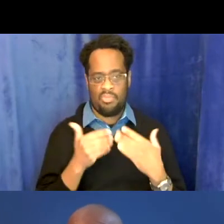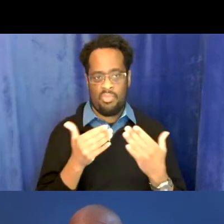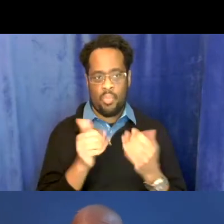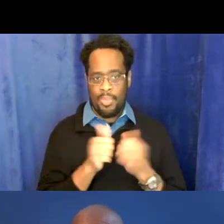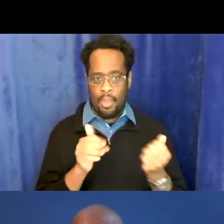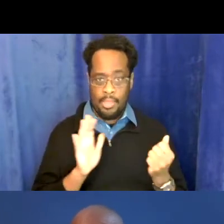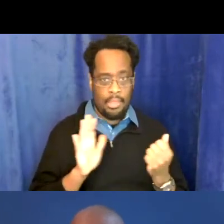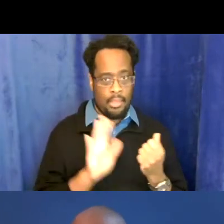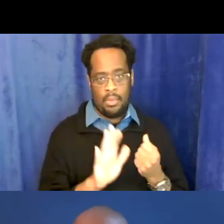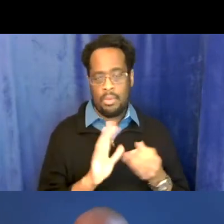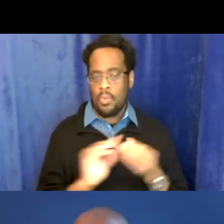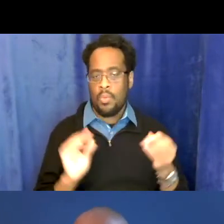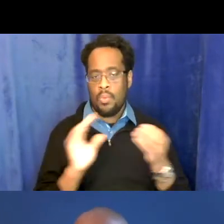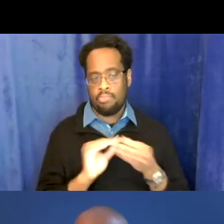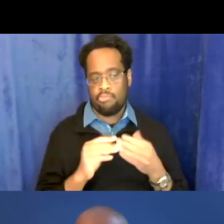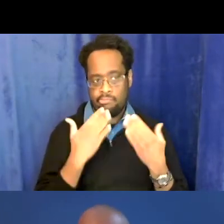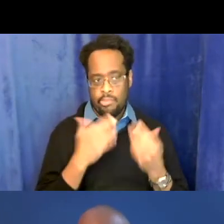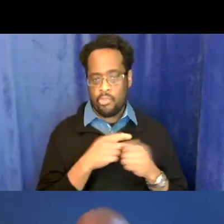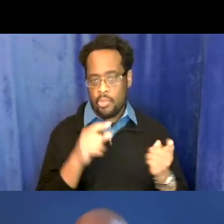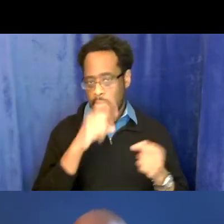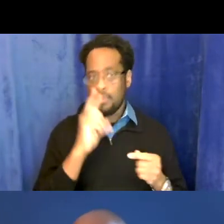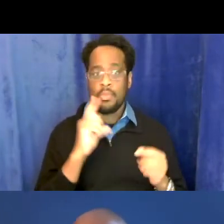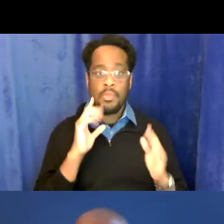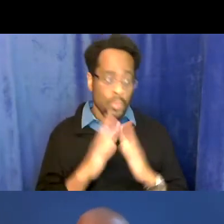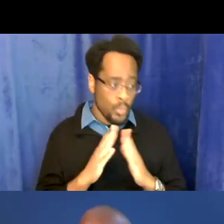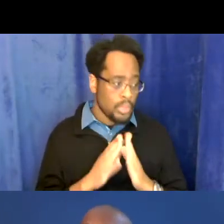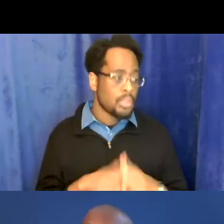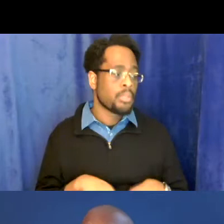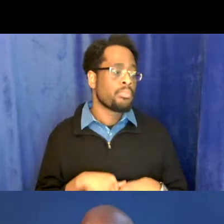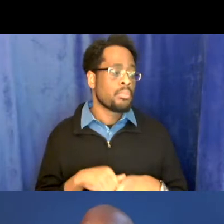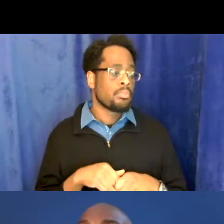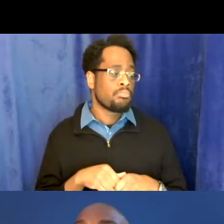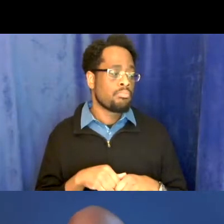can't make this project this is their story so i really want to thank the blacked out community